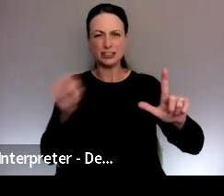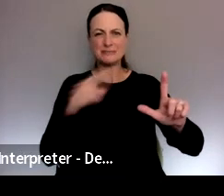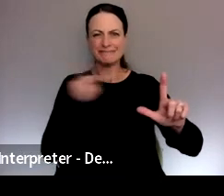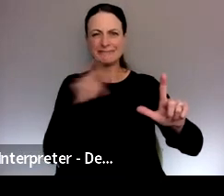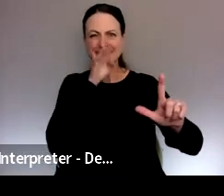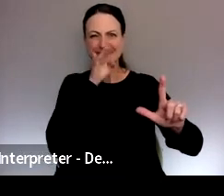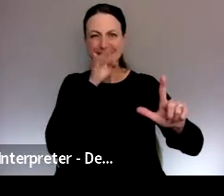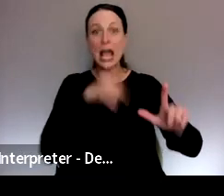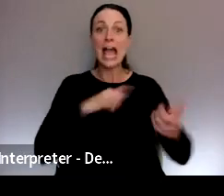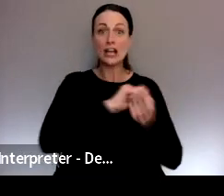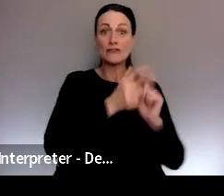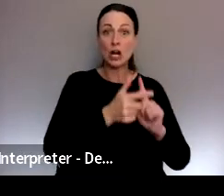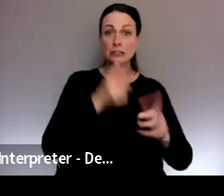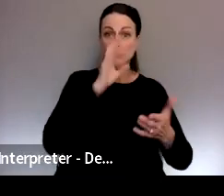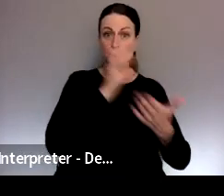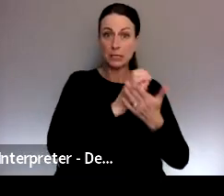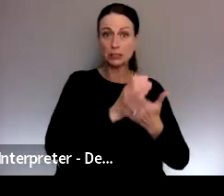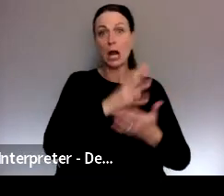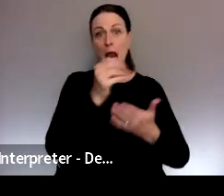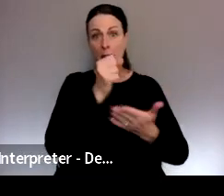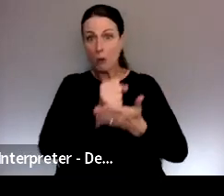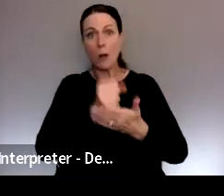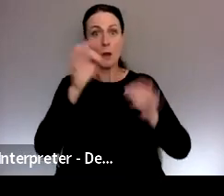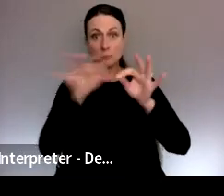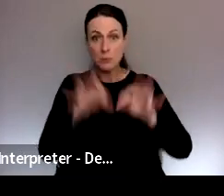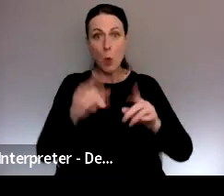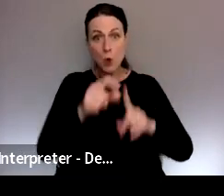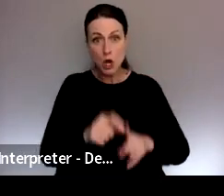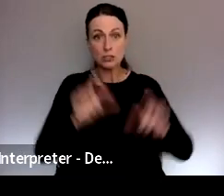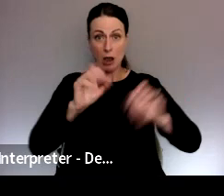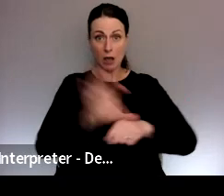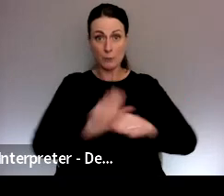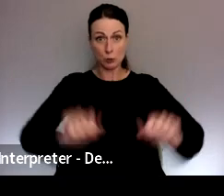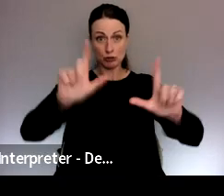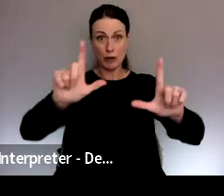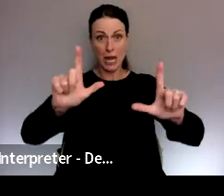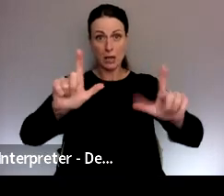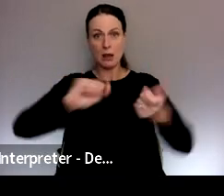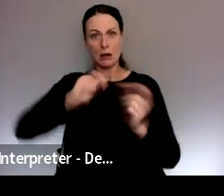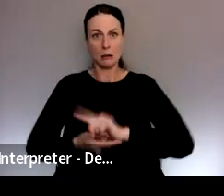a screen reader converts what's on a computer screen into information